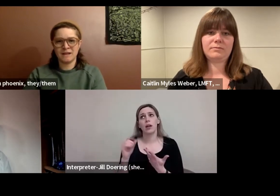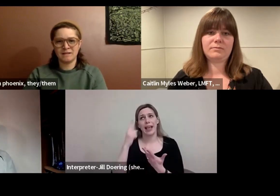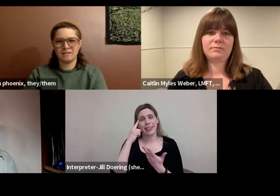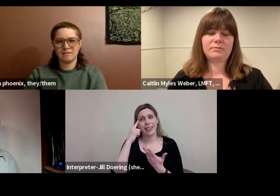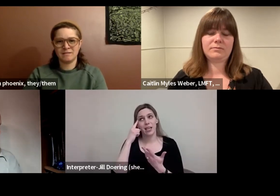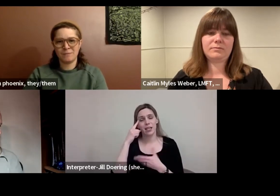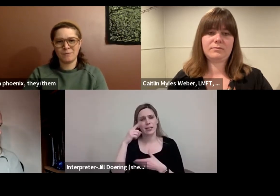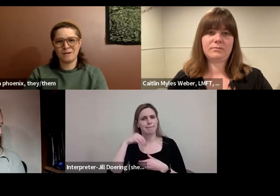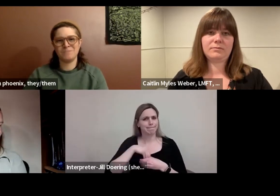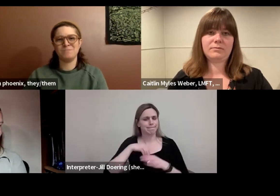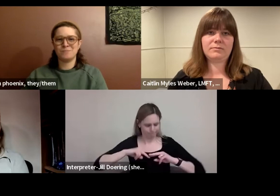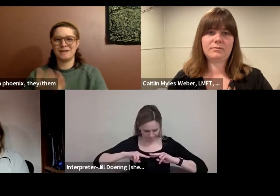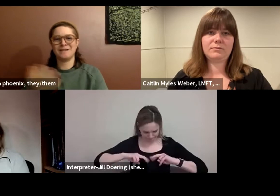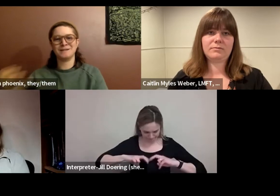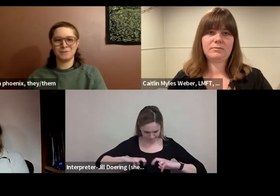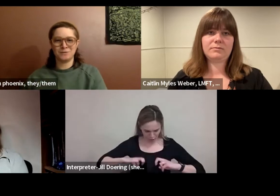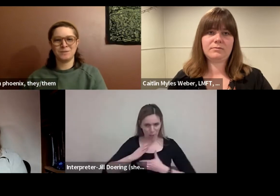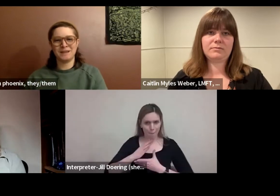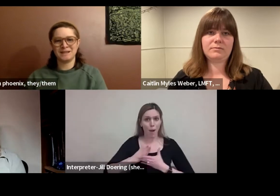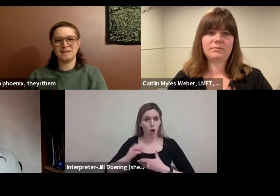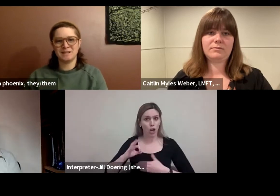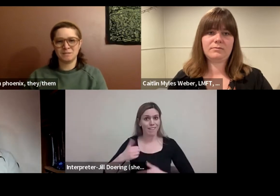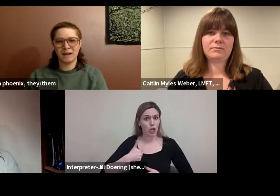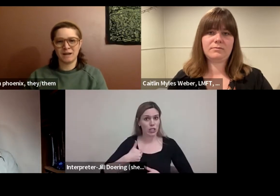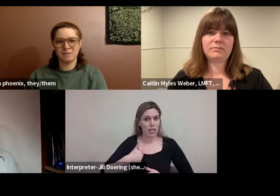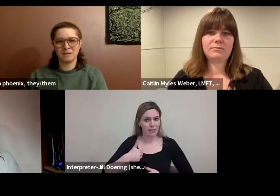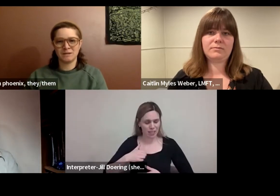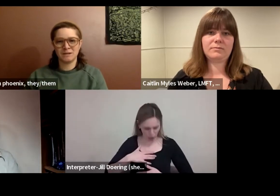that wanna bring us to those places sometimes.